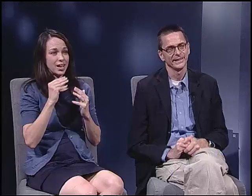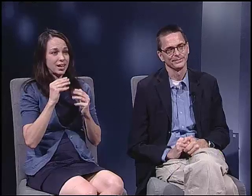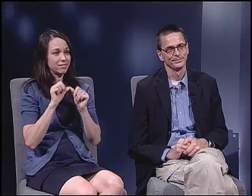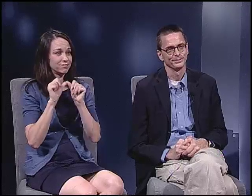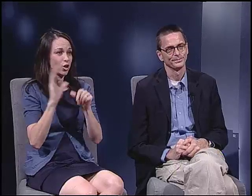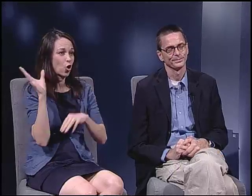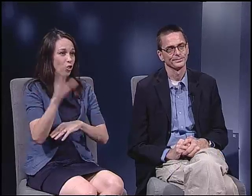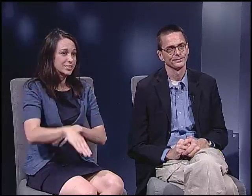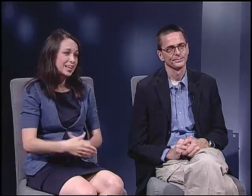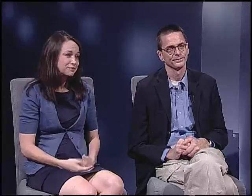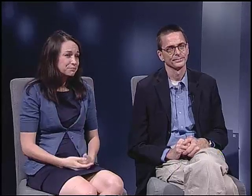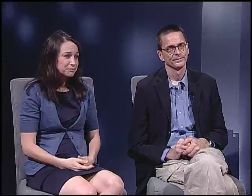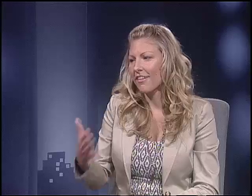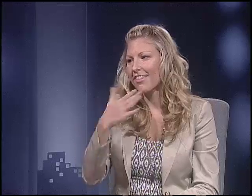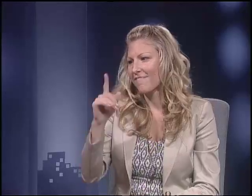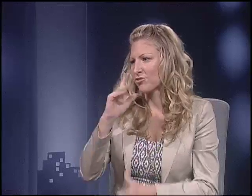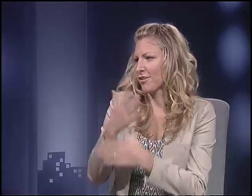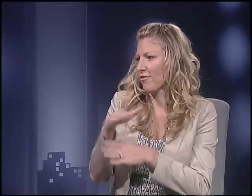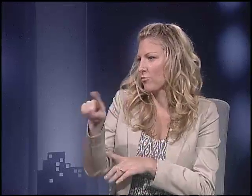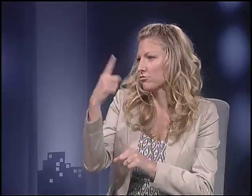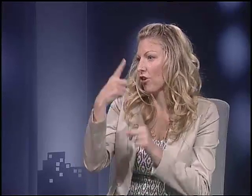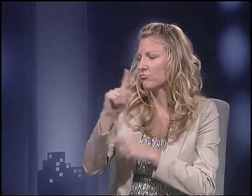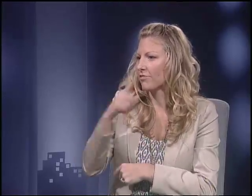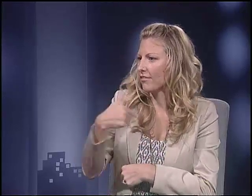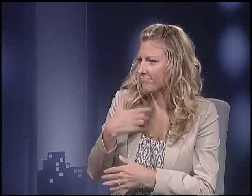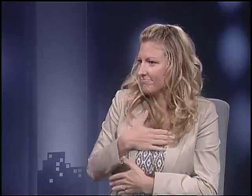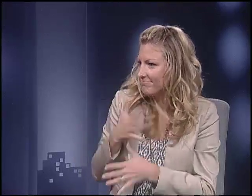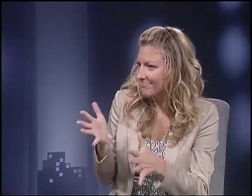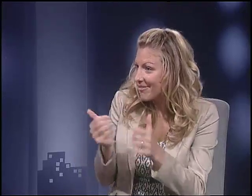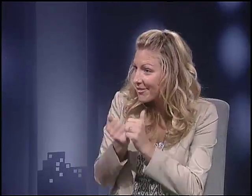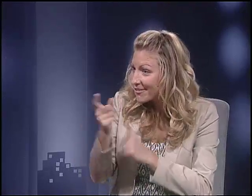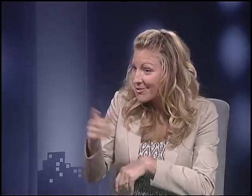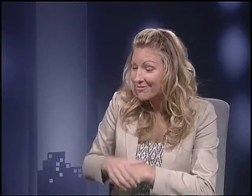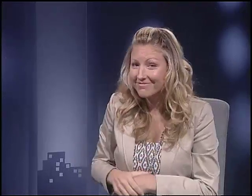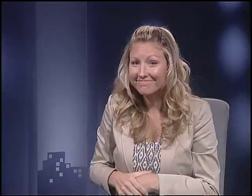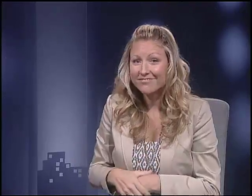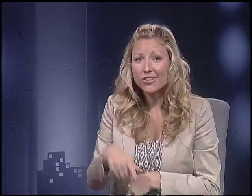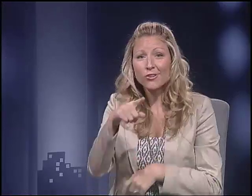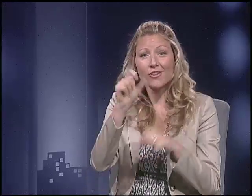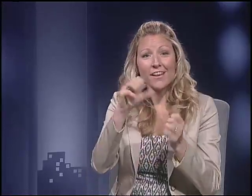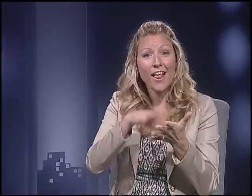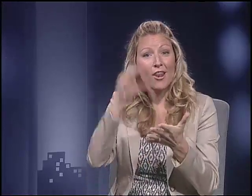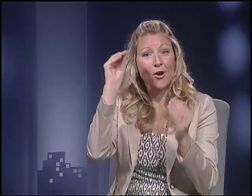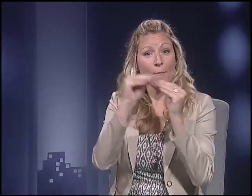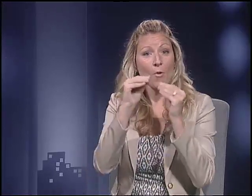Thank you for sharing those thoughts with us, I really-- I enjoyed talking with you today.